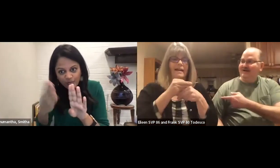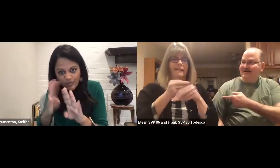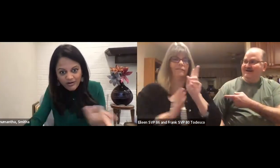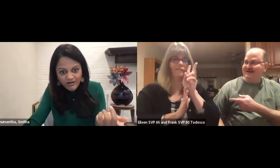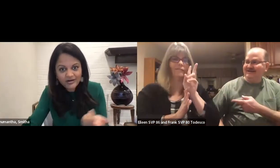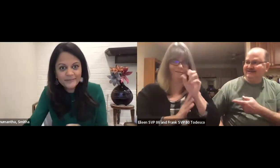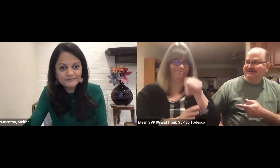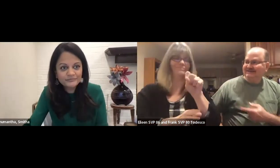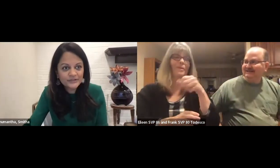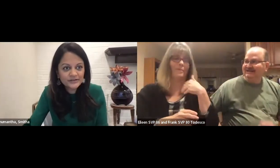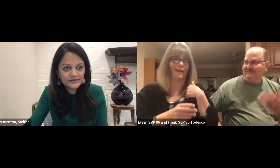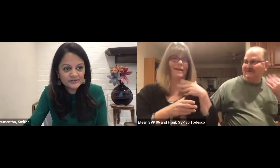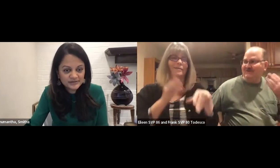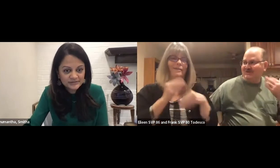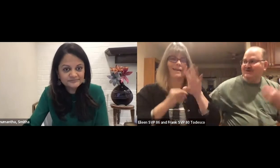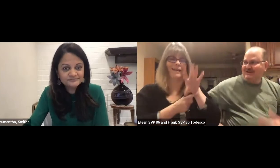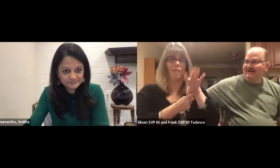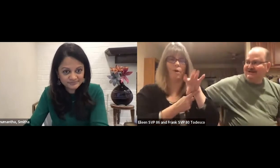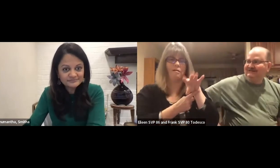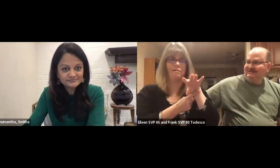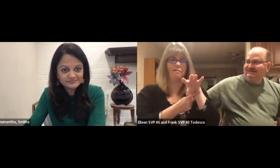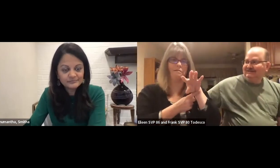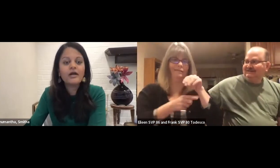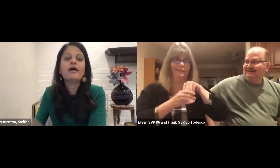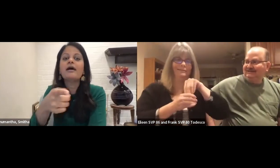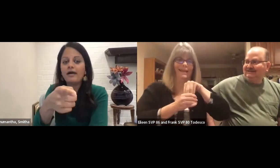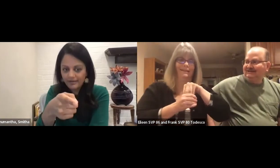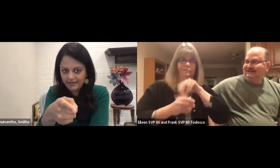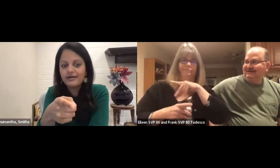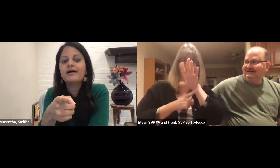Have you had to add any locks or doors or any other safety type things?